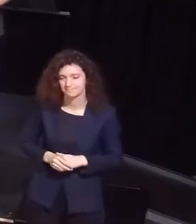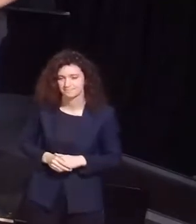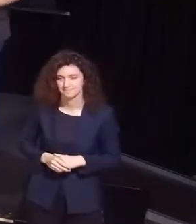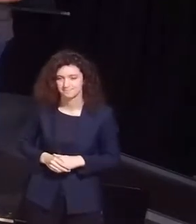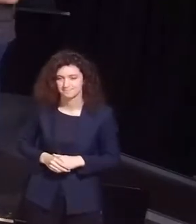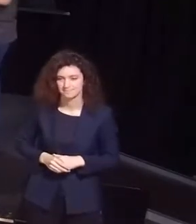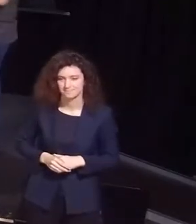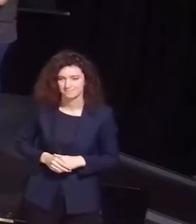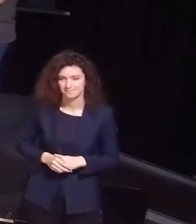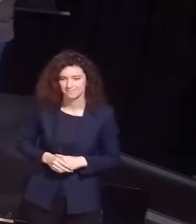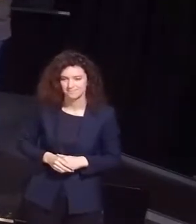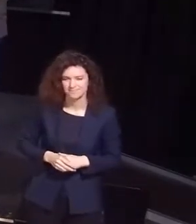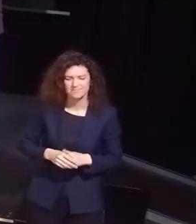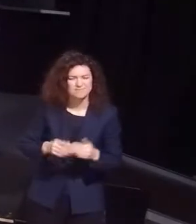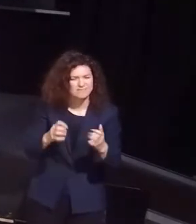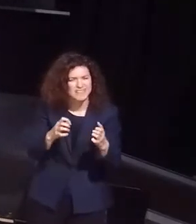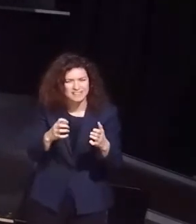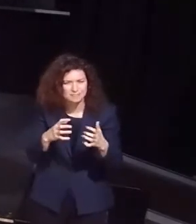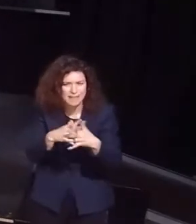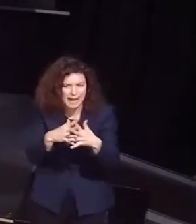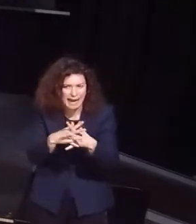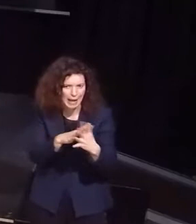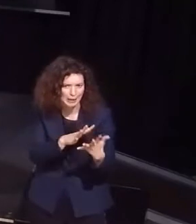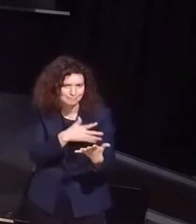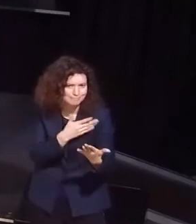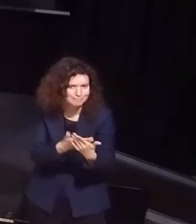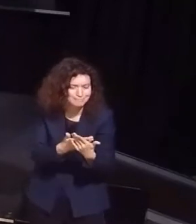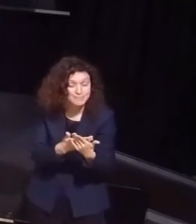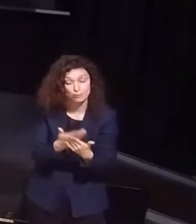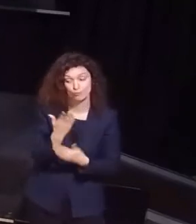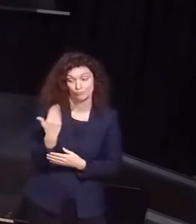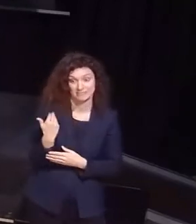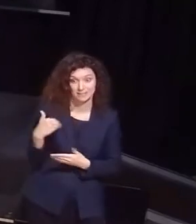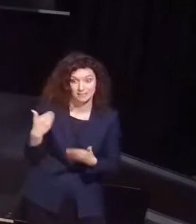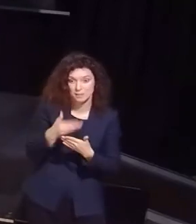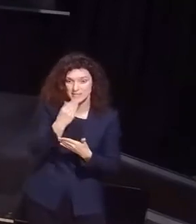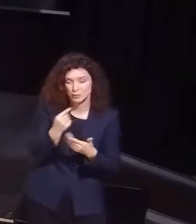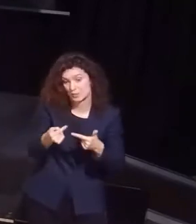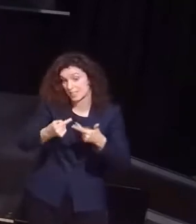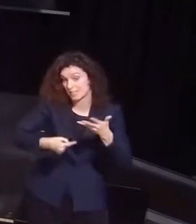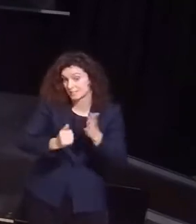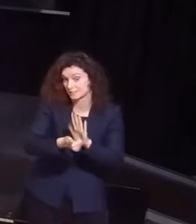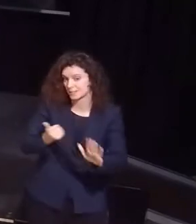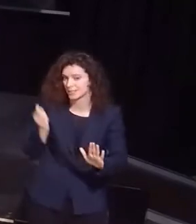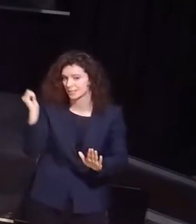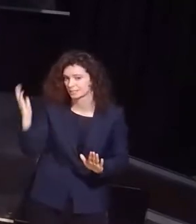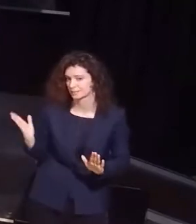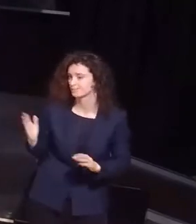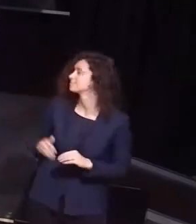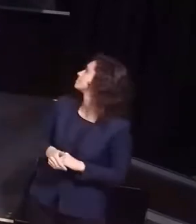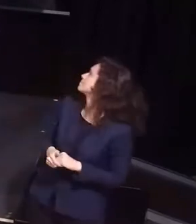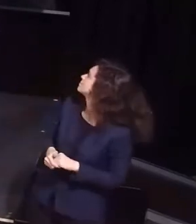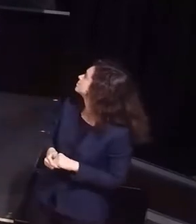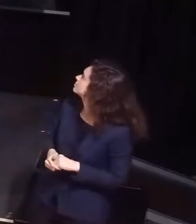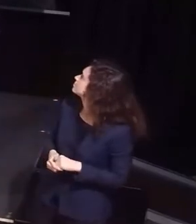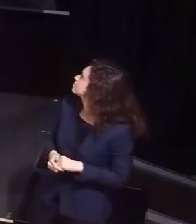These are some of the techniques we have been using recently. And... ..we'll be covering.